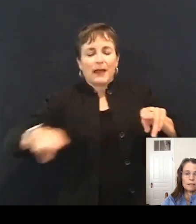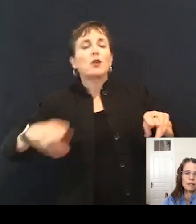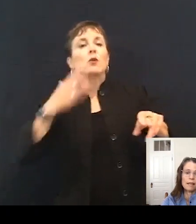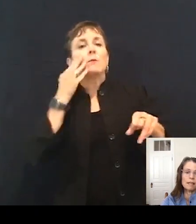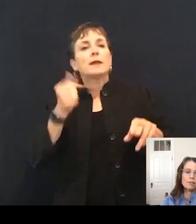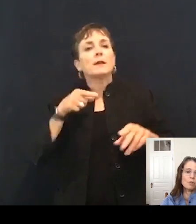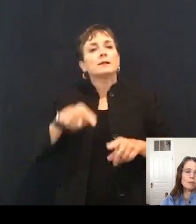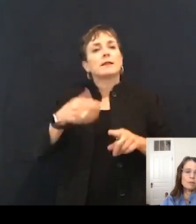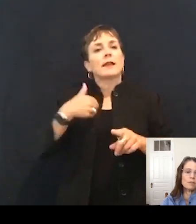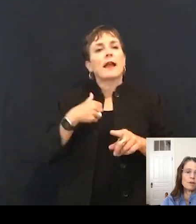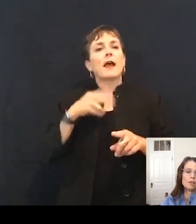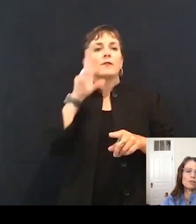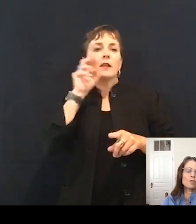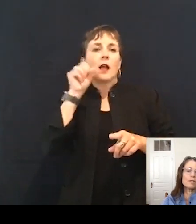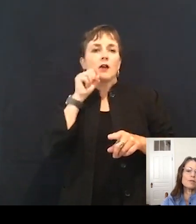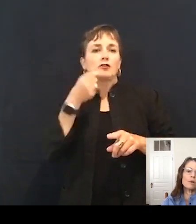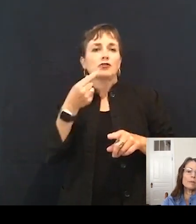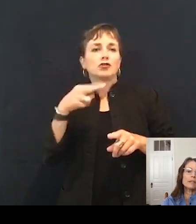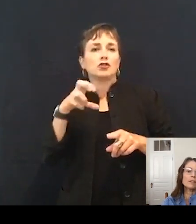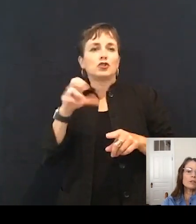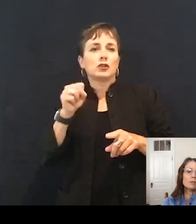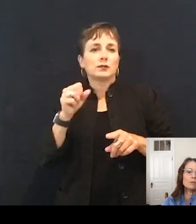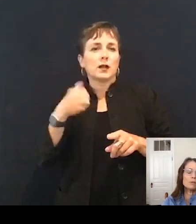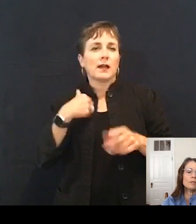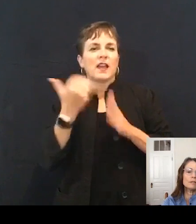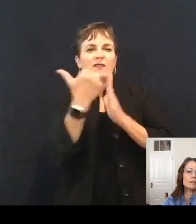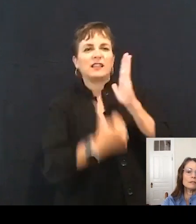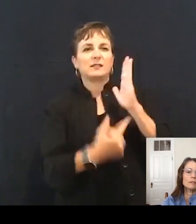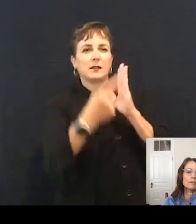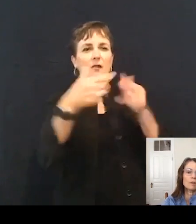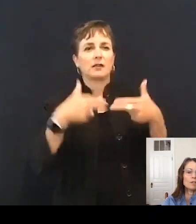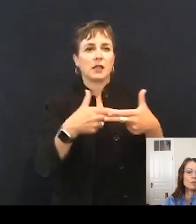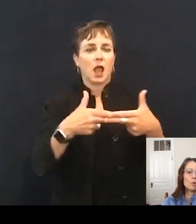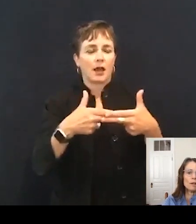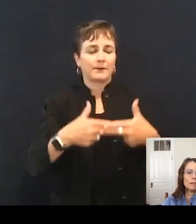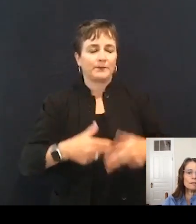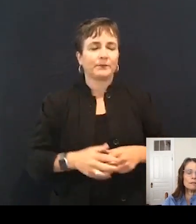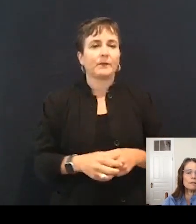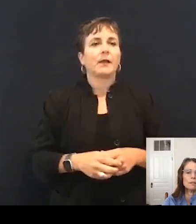Today, treatments for Usher syndrome include for USH1,